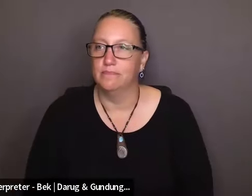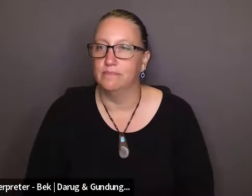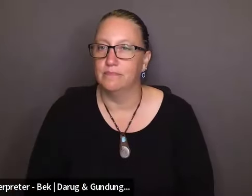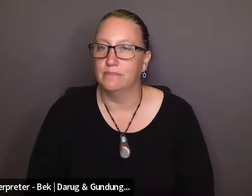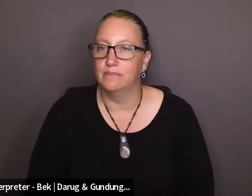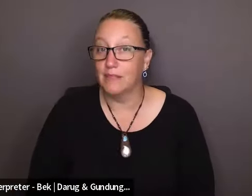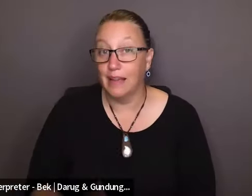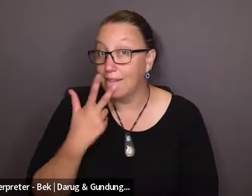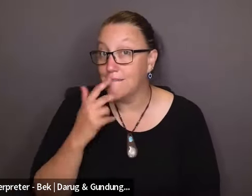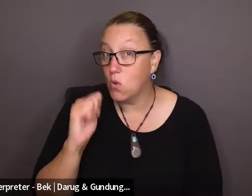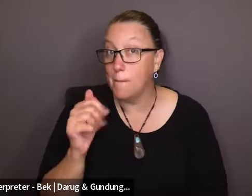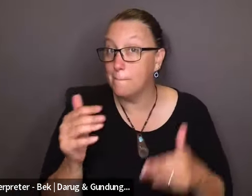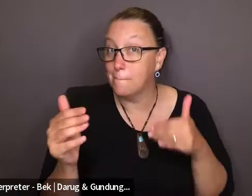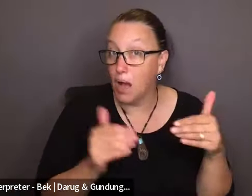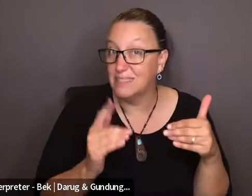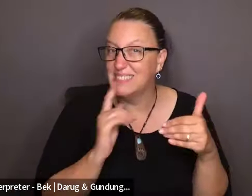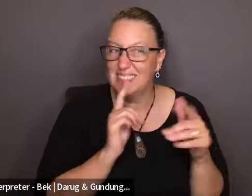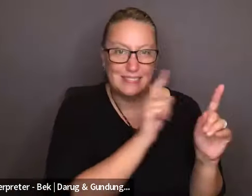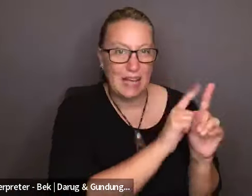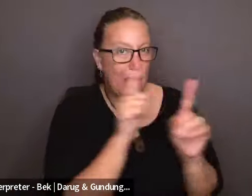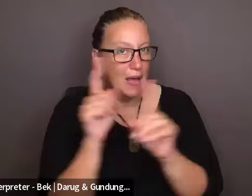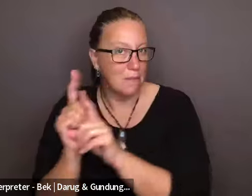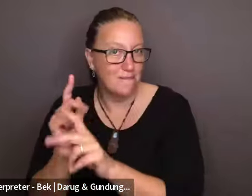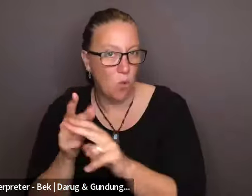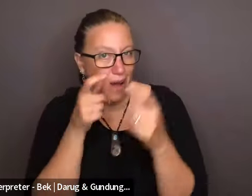it as a starting point, adapt it and, as I said, build it